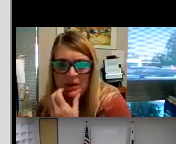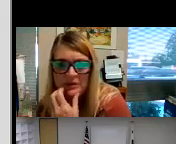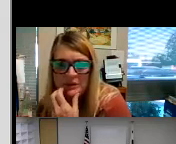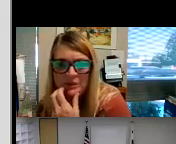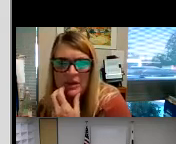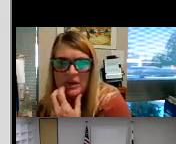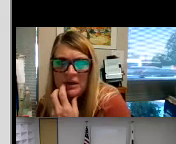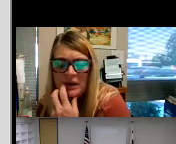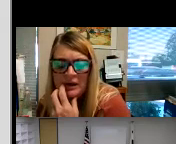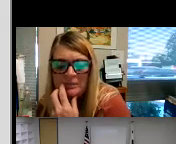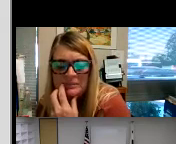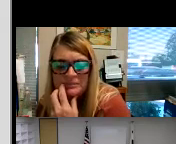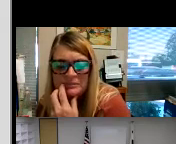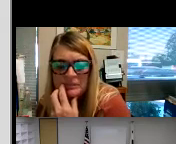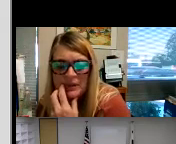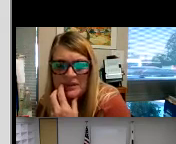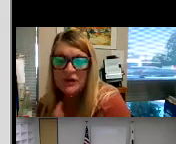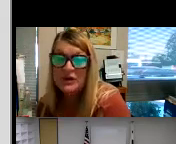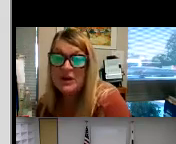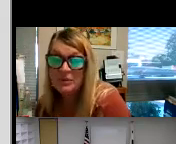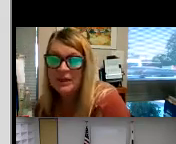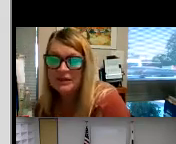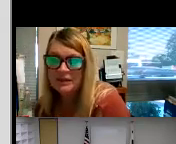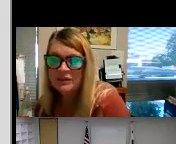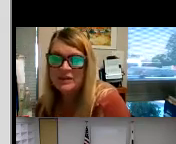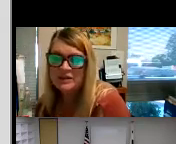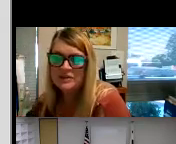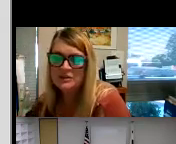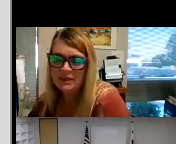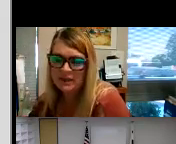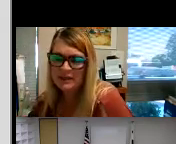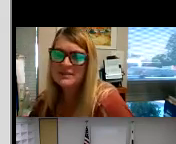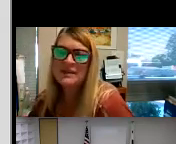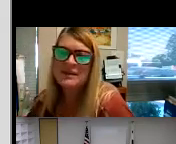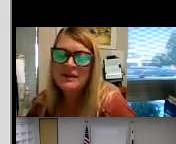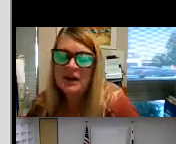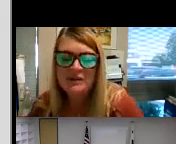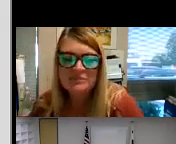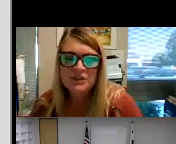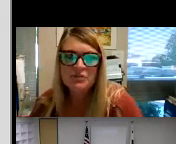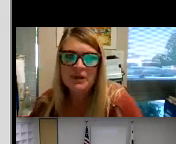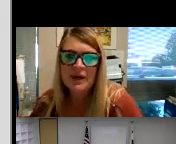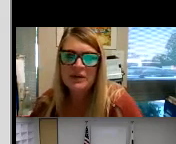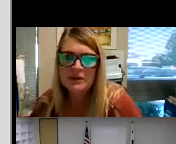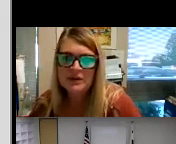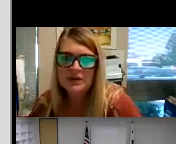well so um it's a very great point and a great discussion because um you know my granddaughter